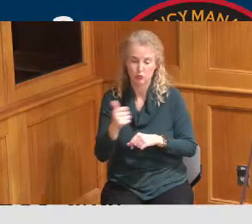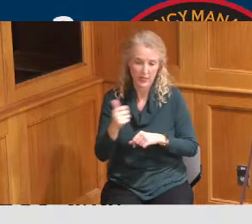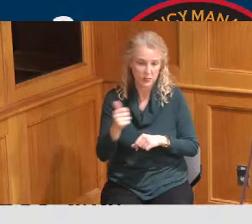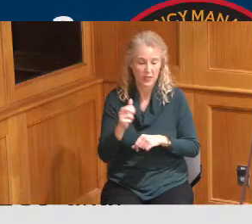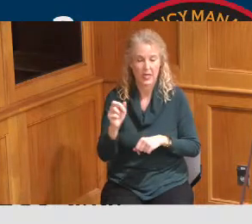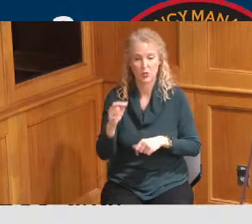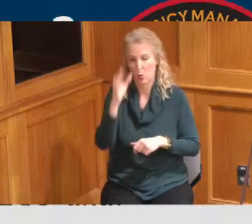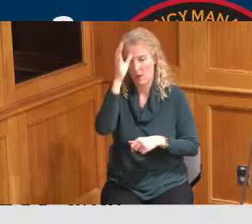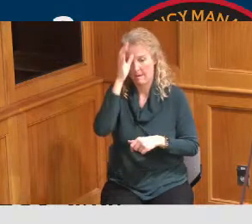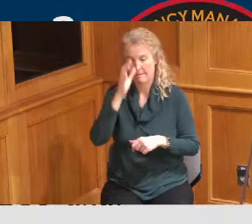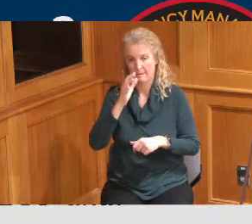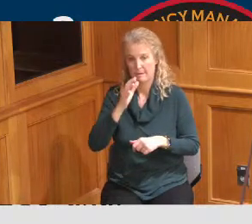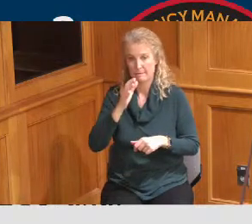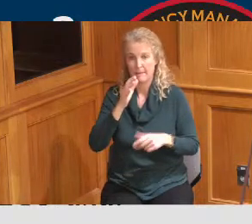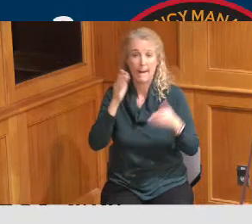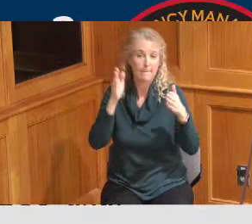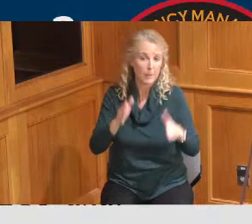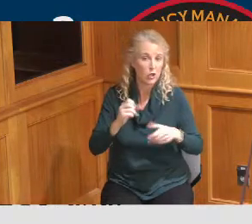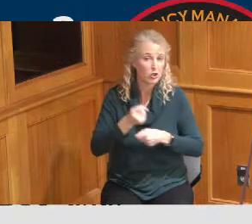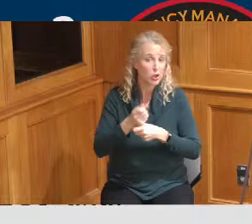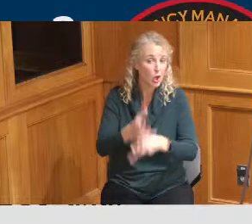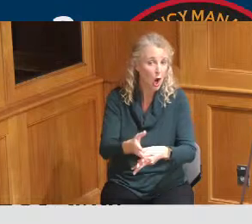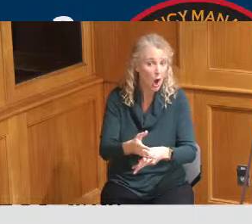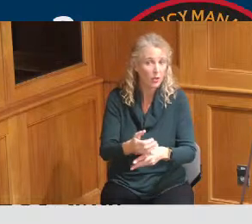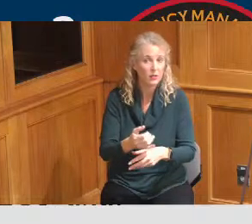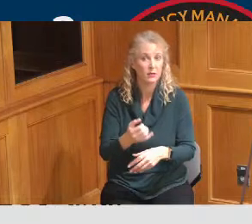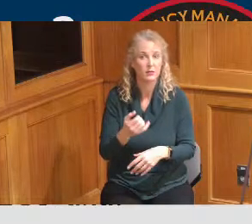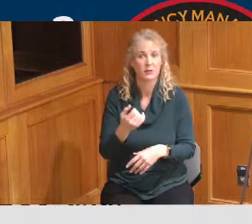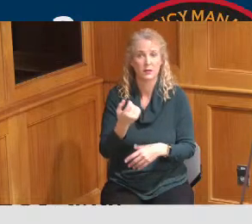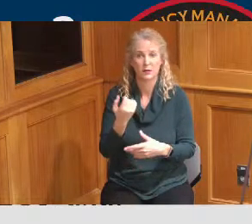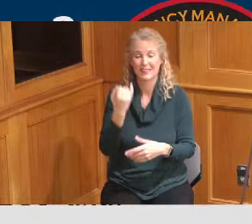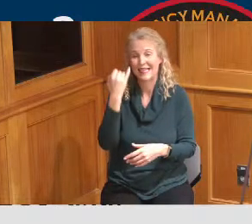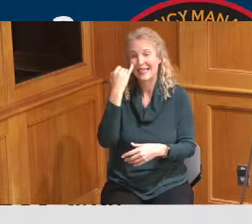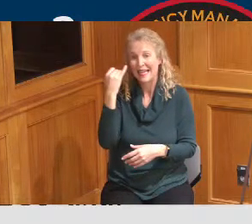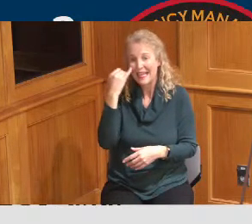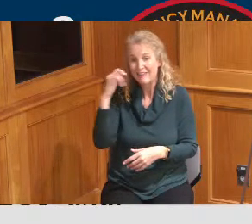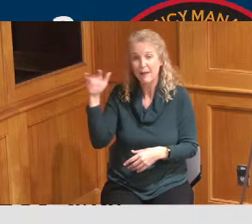Hamilton County for example if we had a plane takeoff from CBG and crash in Hamilton County